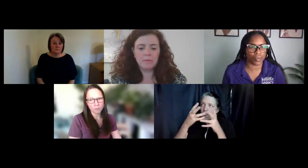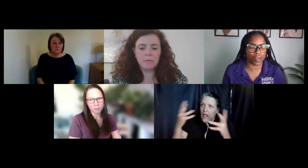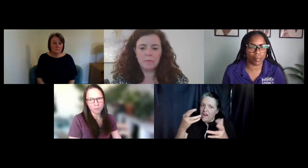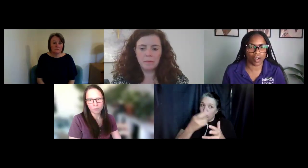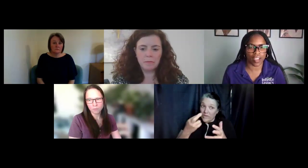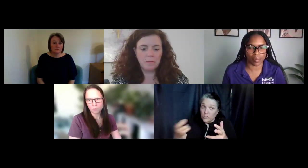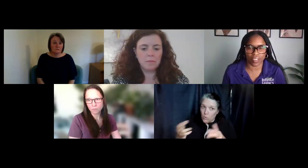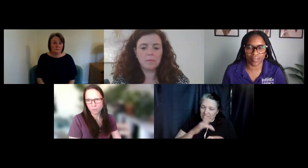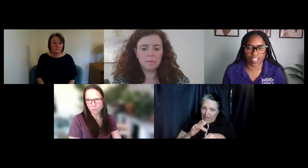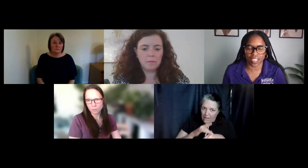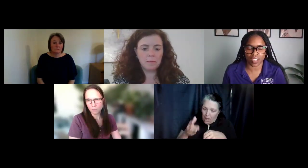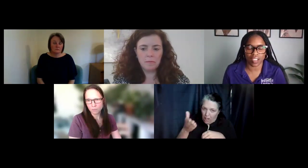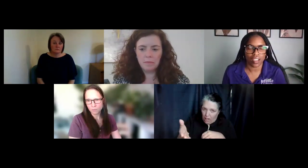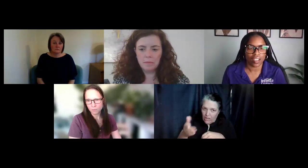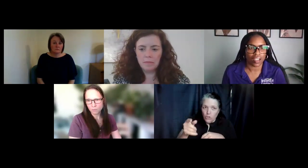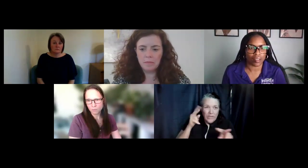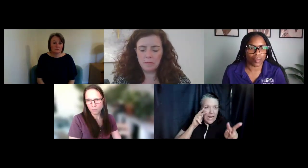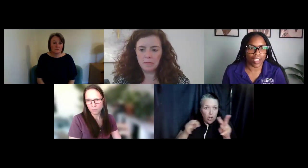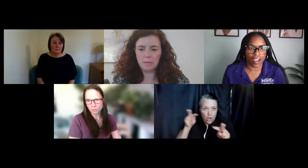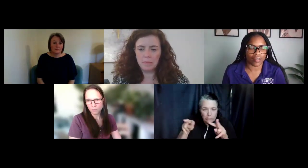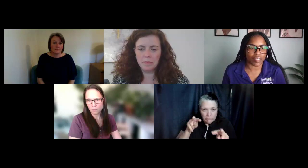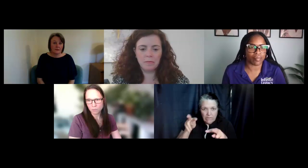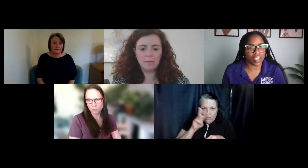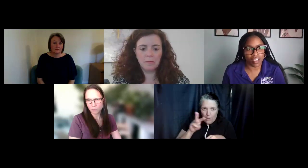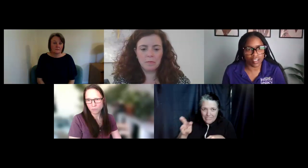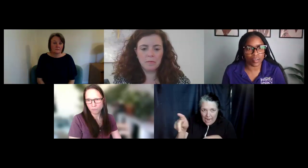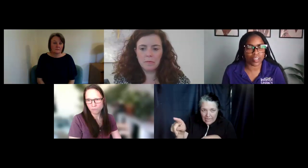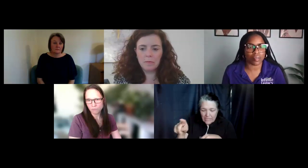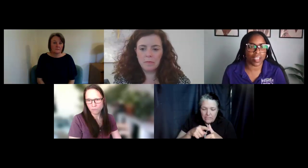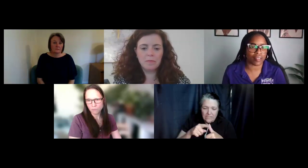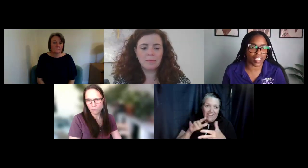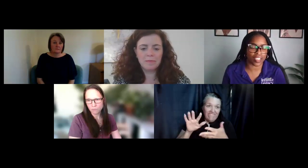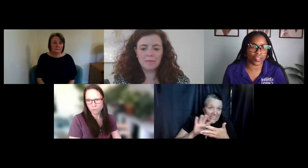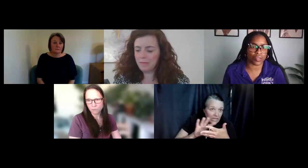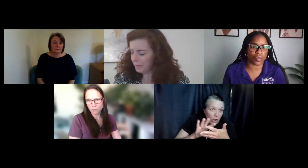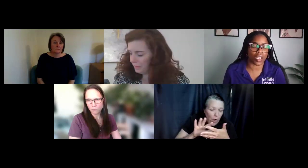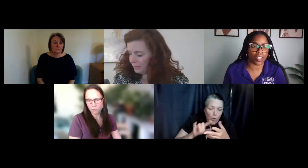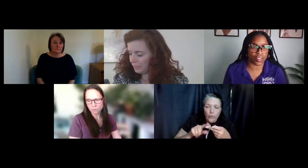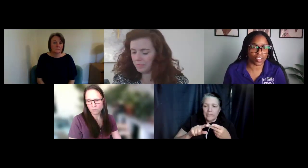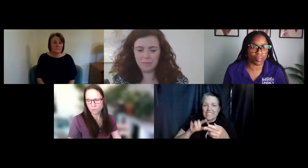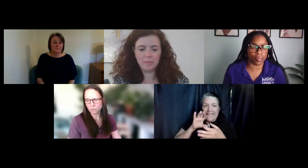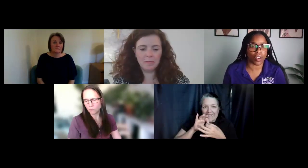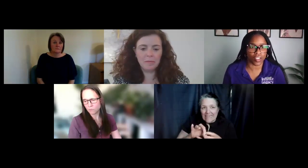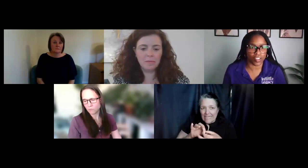you are able to visit. We have some videos, we have links to other partners